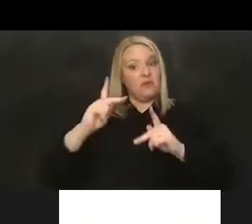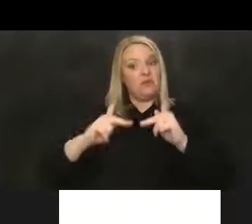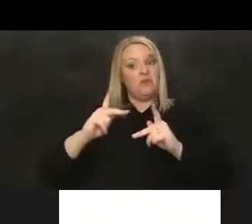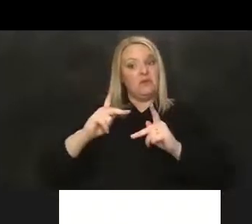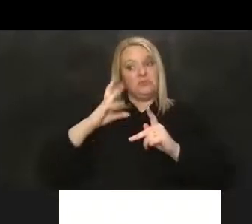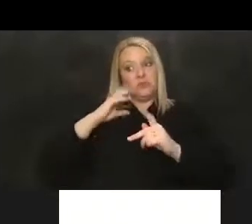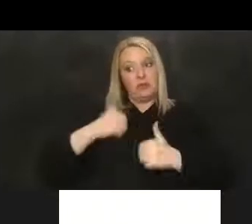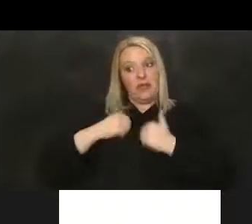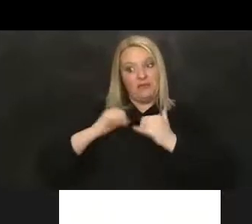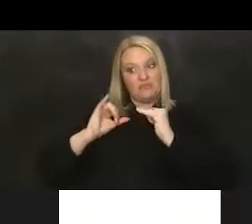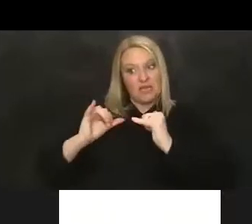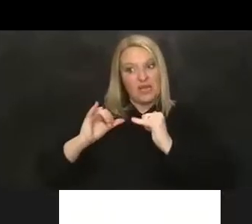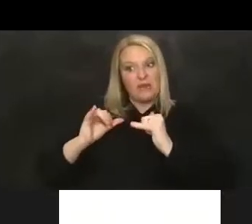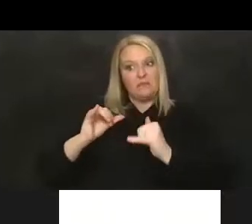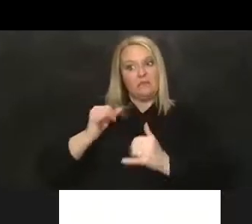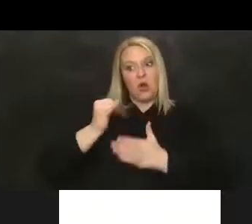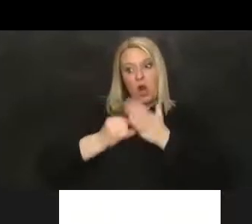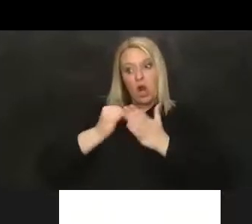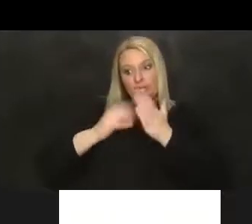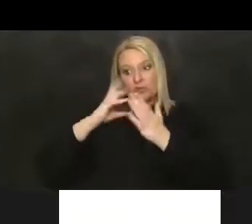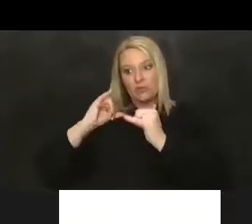experience art in the same way, and experience theater in the same way,